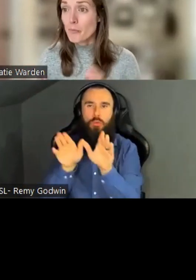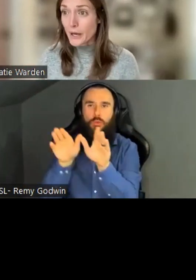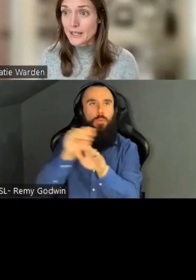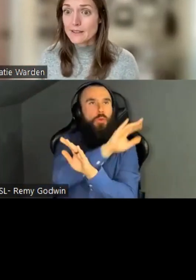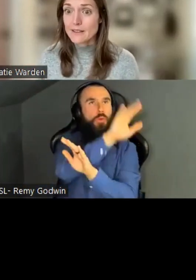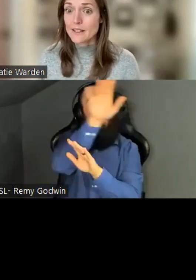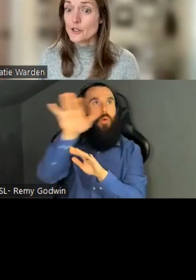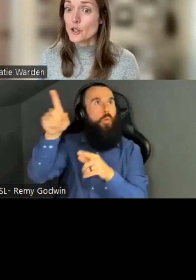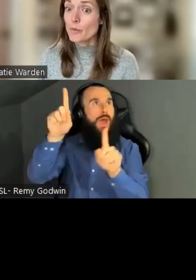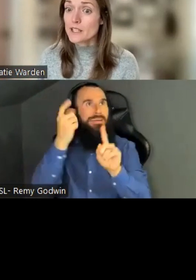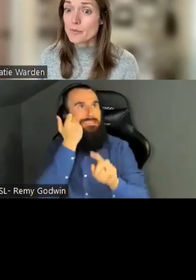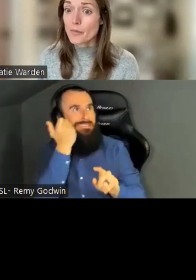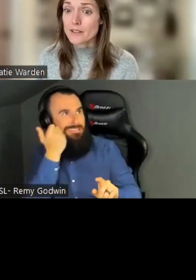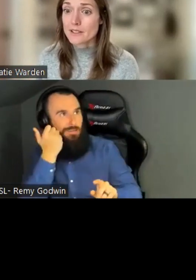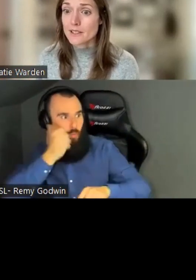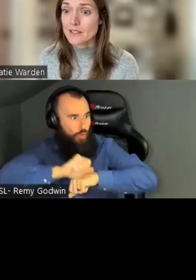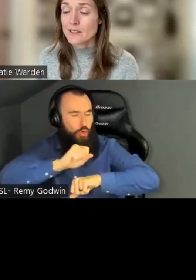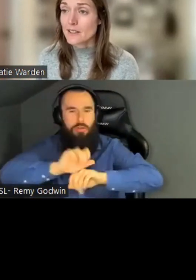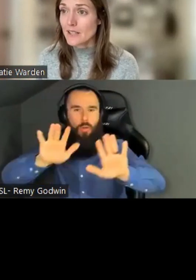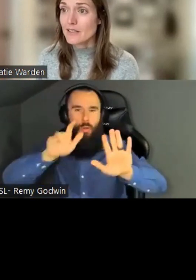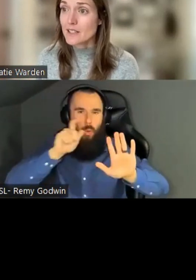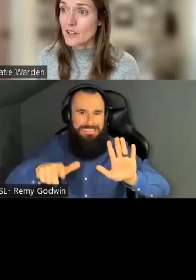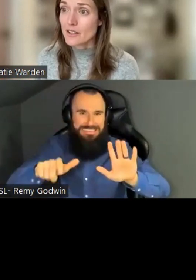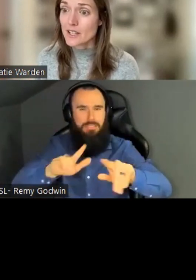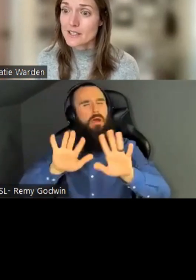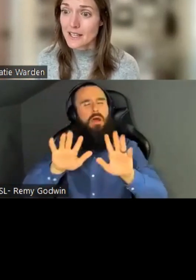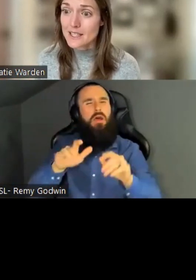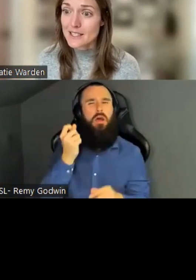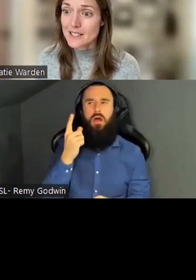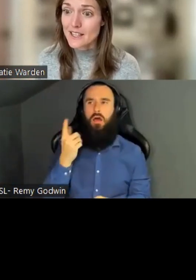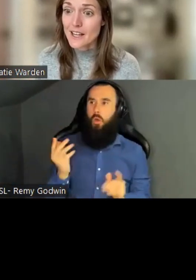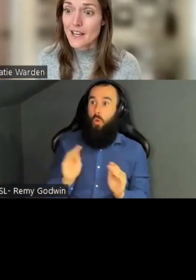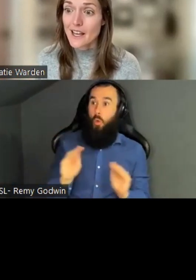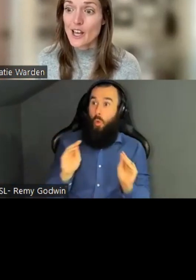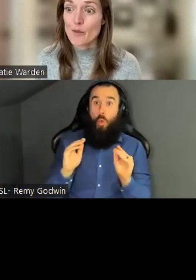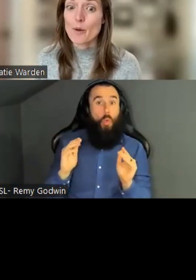but no pet's policies, even in healthcare settings